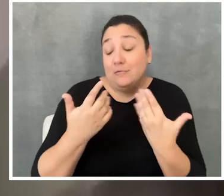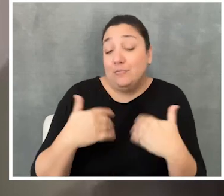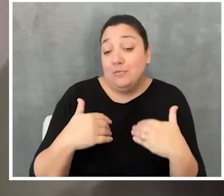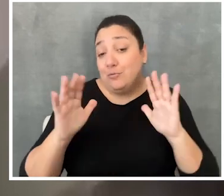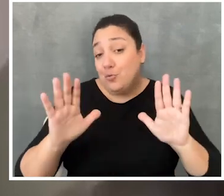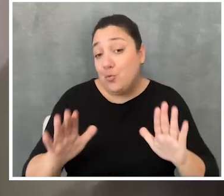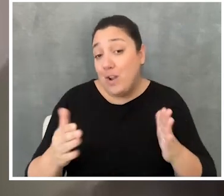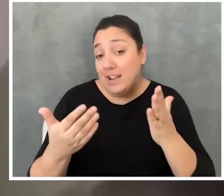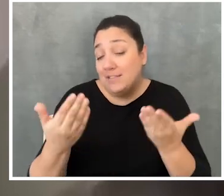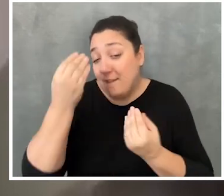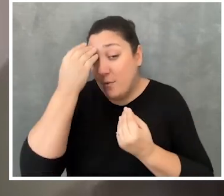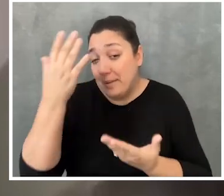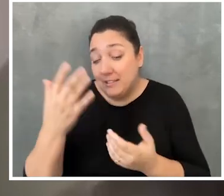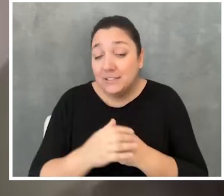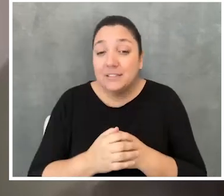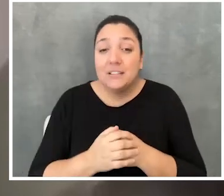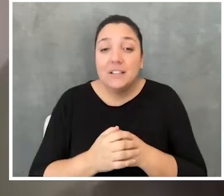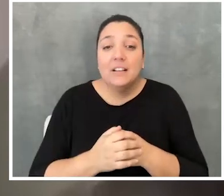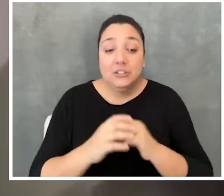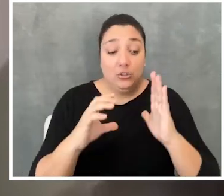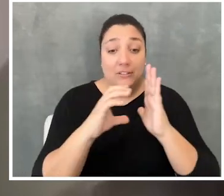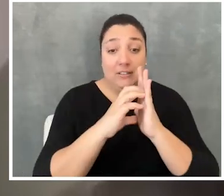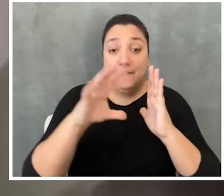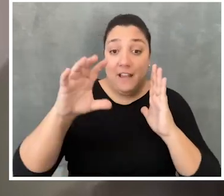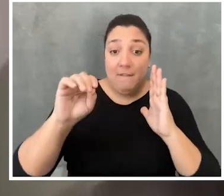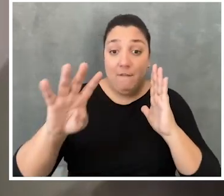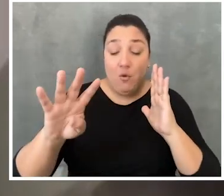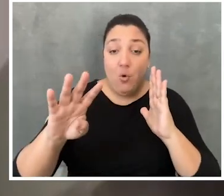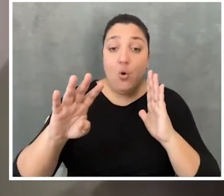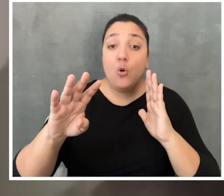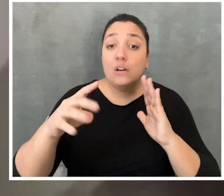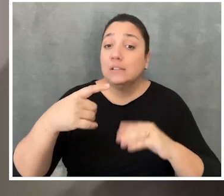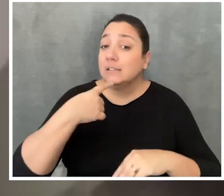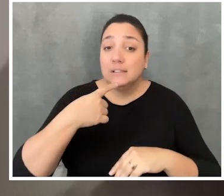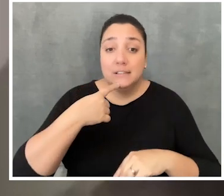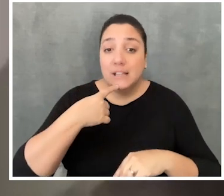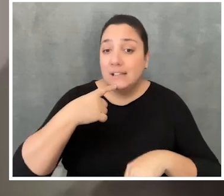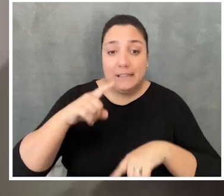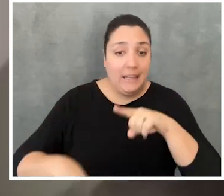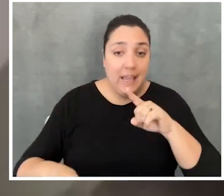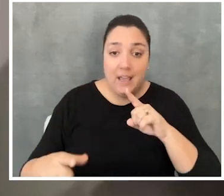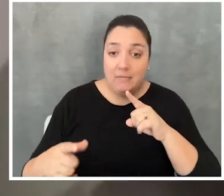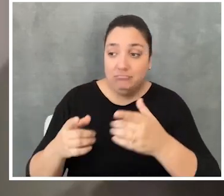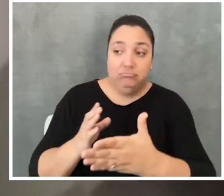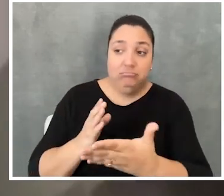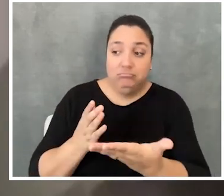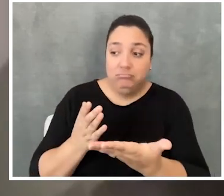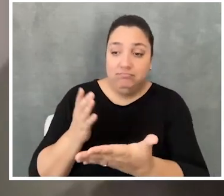So Section 504 of the Rehabilitation Act prohibits discrimination on the basis of disability